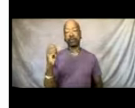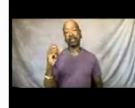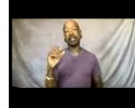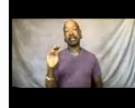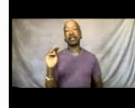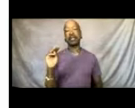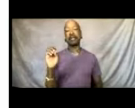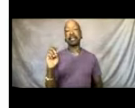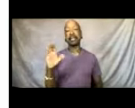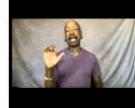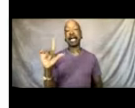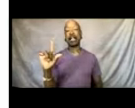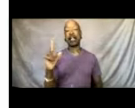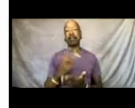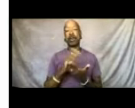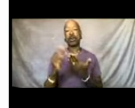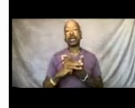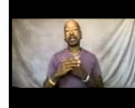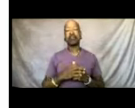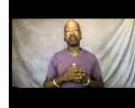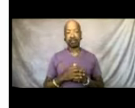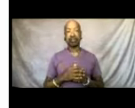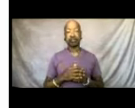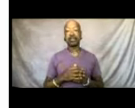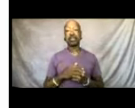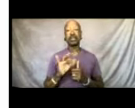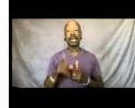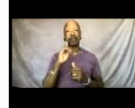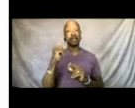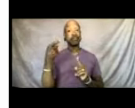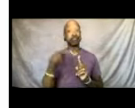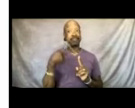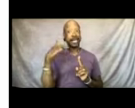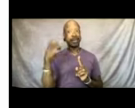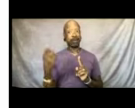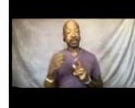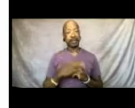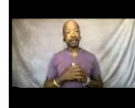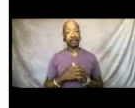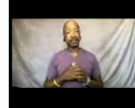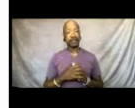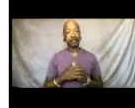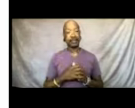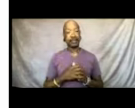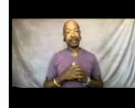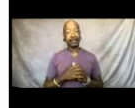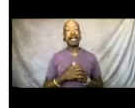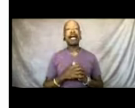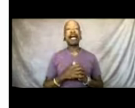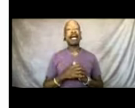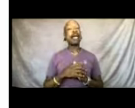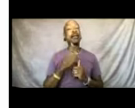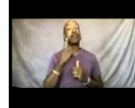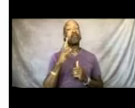also want to highlight that the asset limit increase only applies to California's Medi- Cal program. So this is a